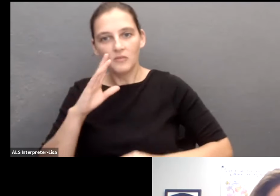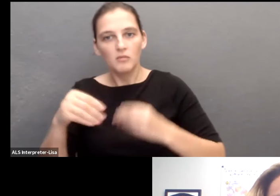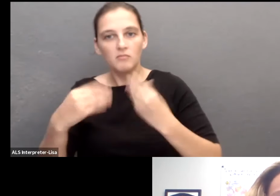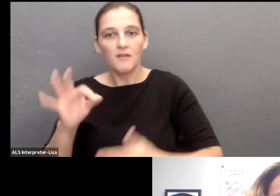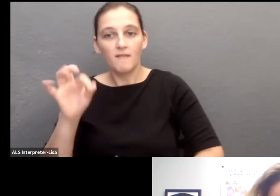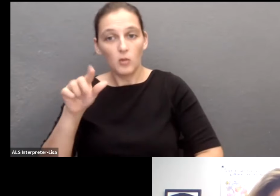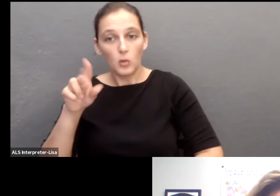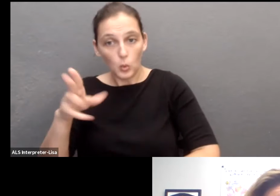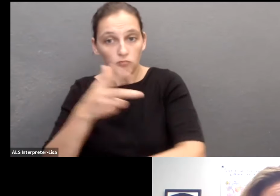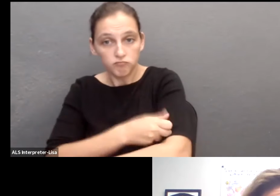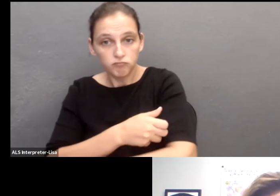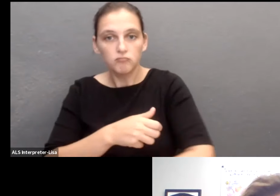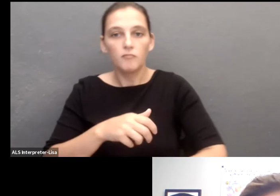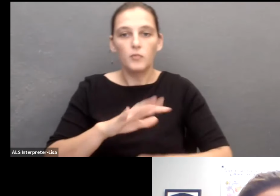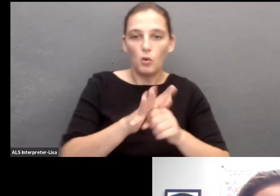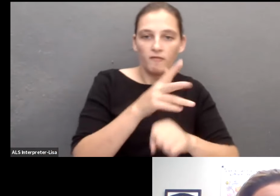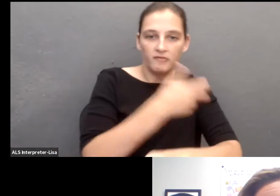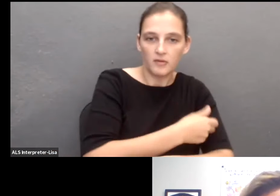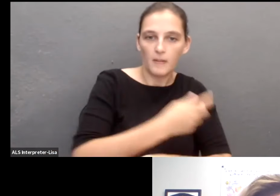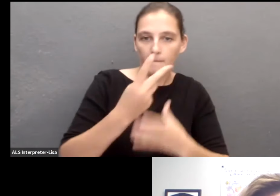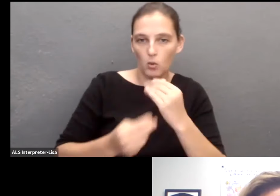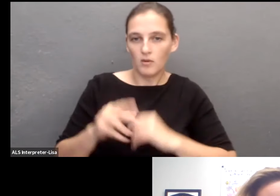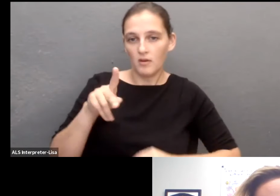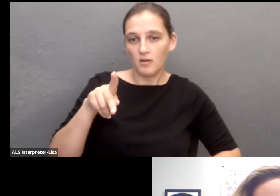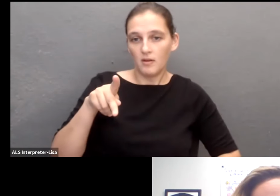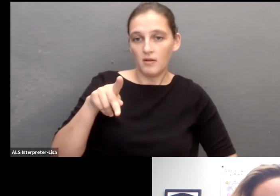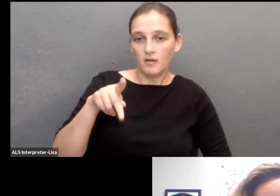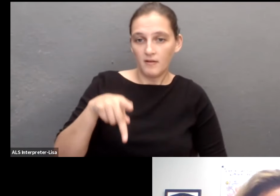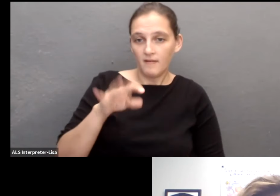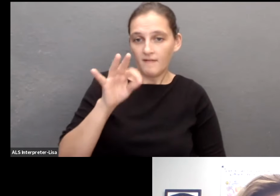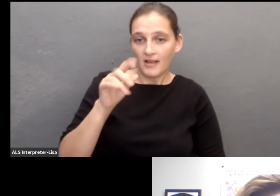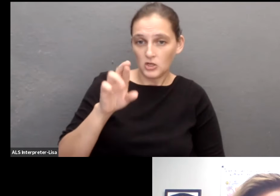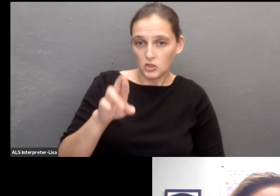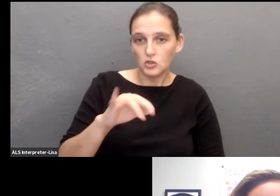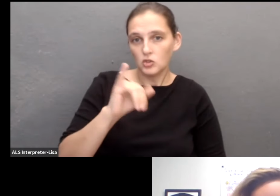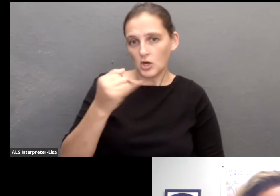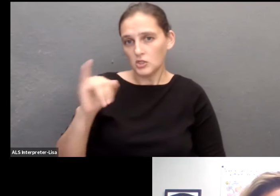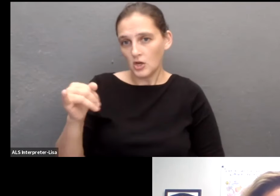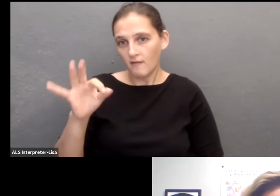COVID shot, Pfizer. We got Johnson and Johnson. We got flu, and you can also get tested for